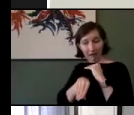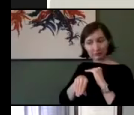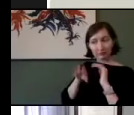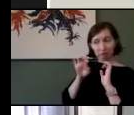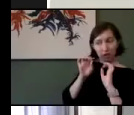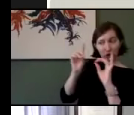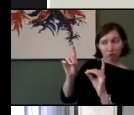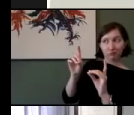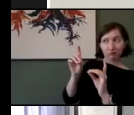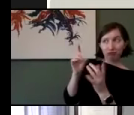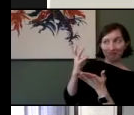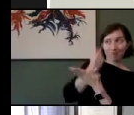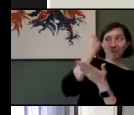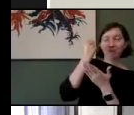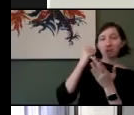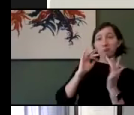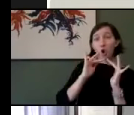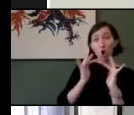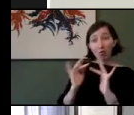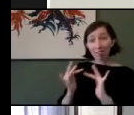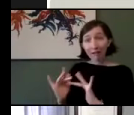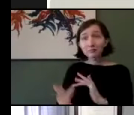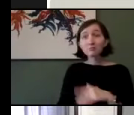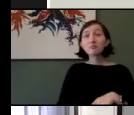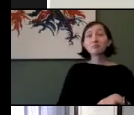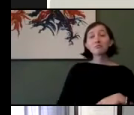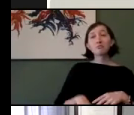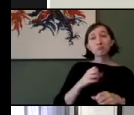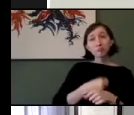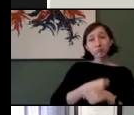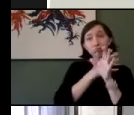Is there virtual ways to do that so that everybody is safe?